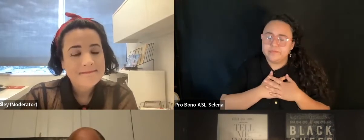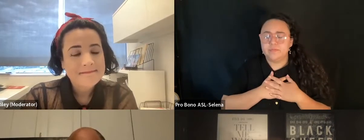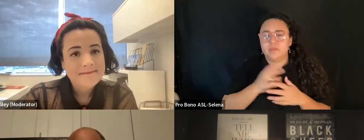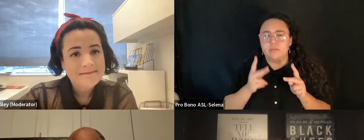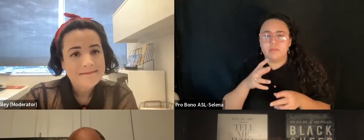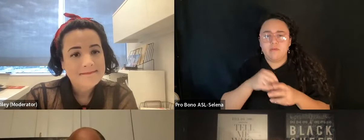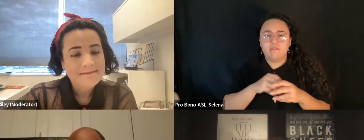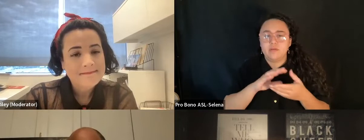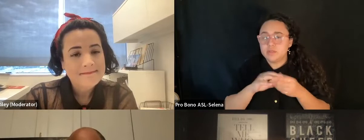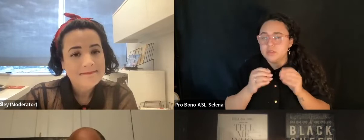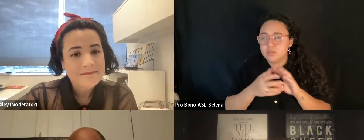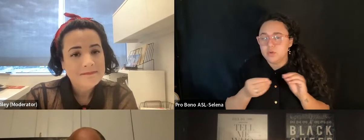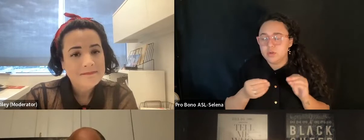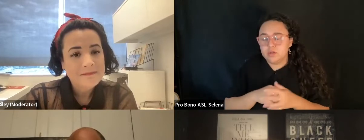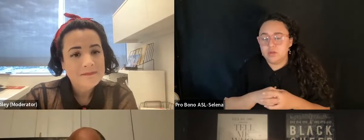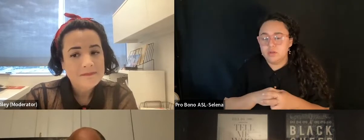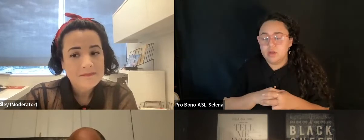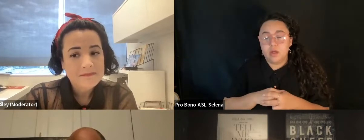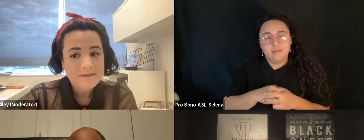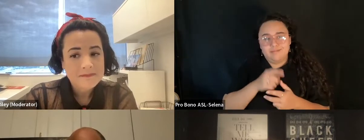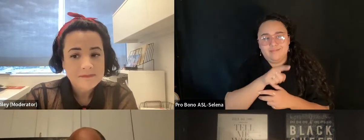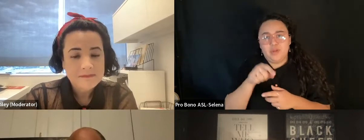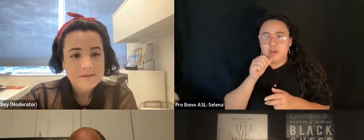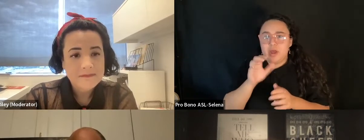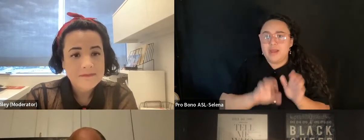national soap opera, but as human beings, you know?